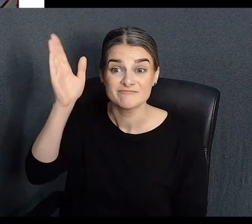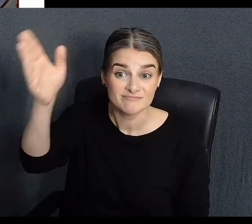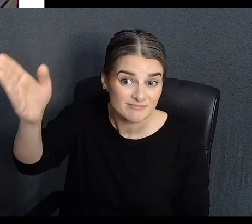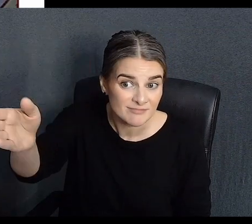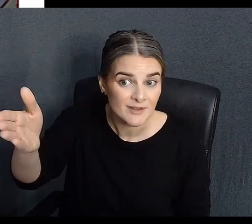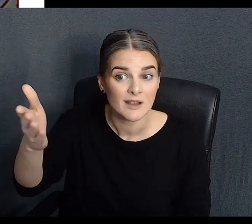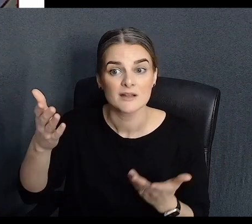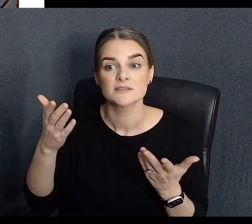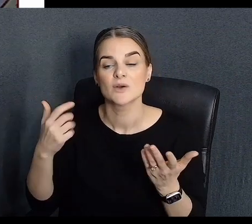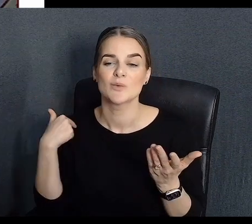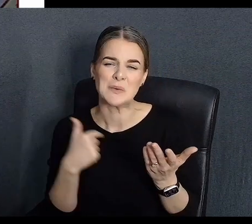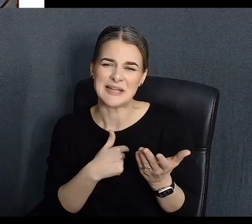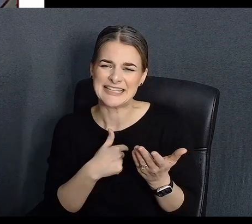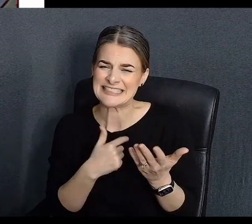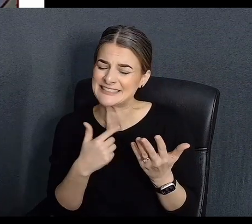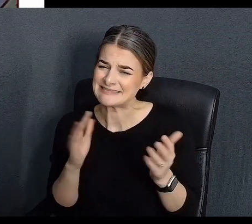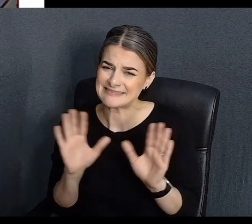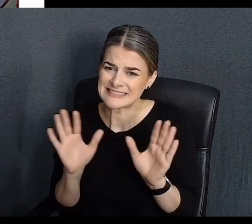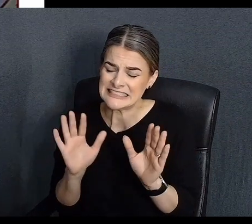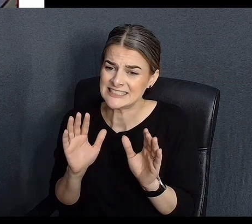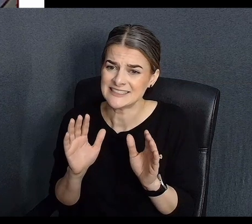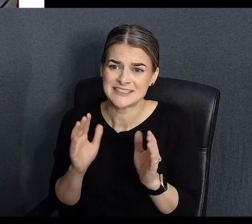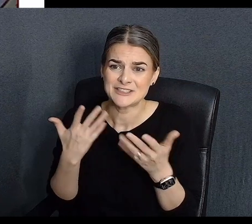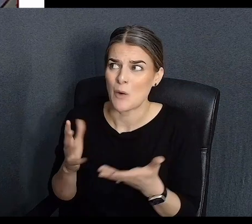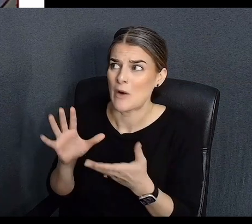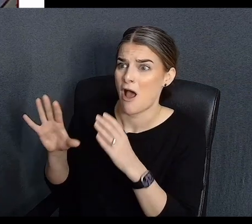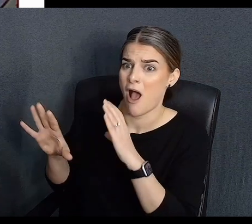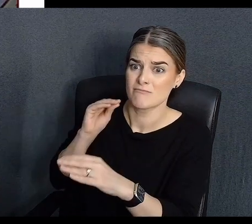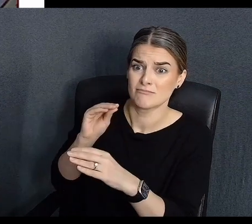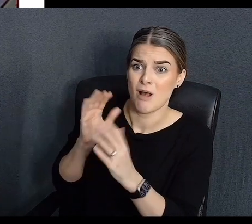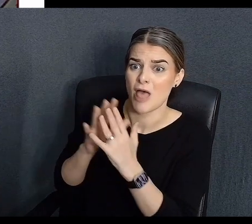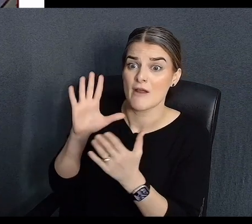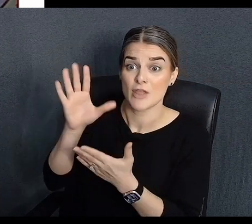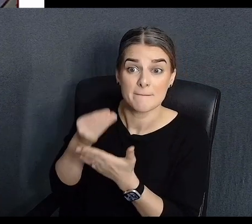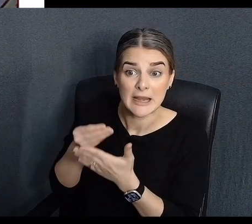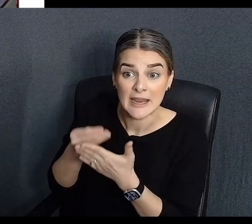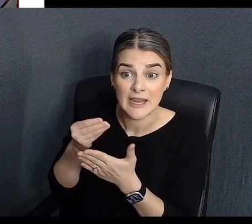So we don't necessarily want to use a huge chunk of their money right away right now when they're younger,